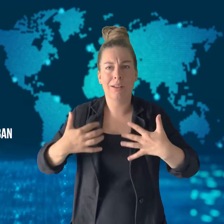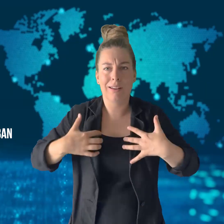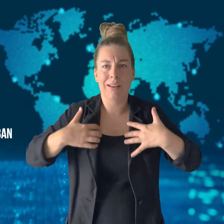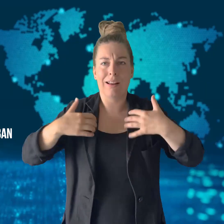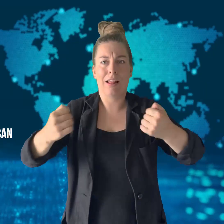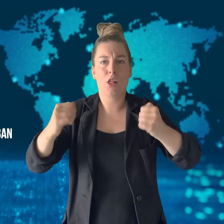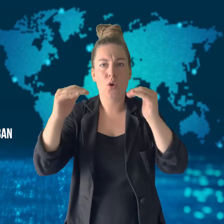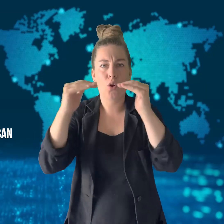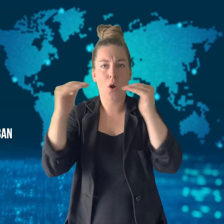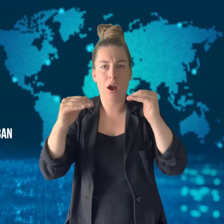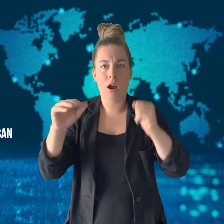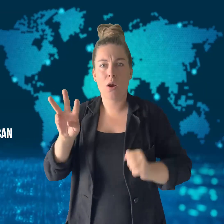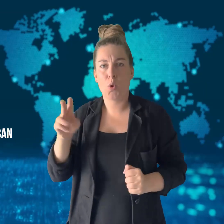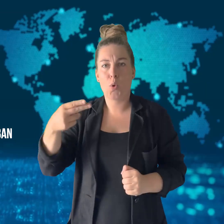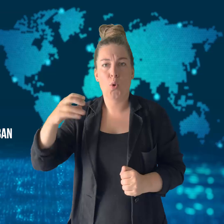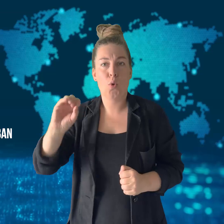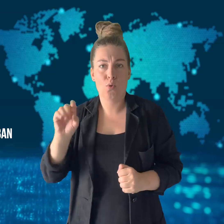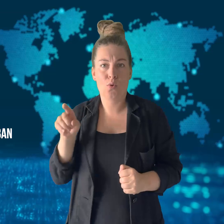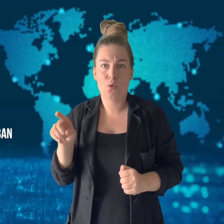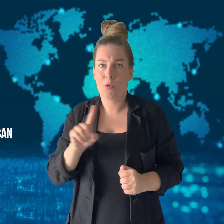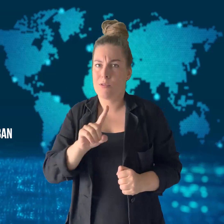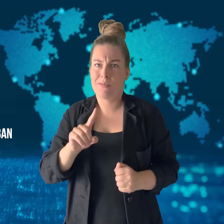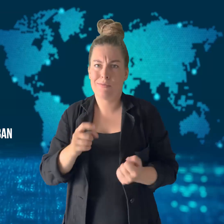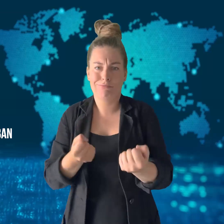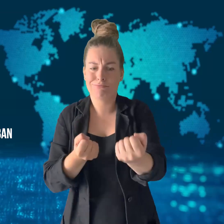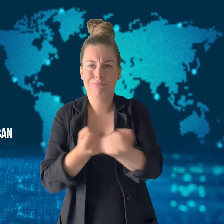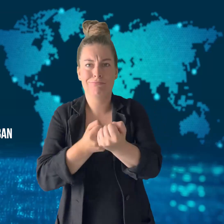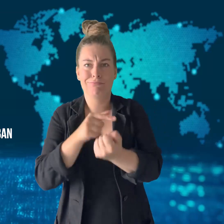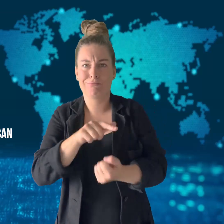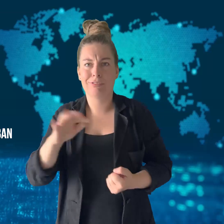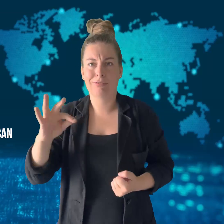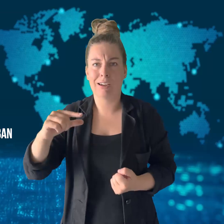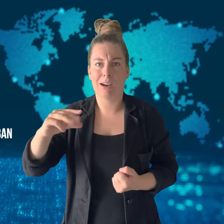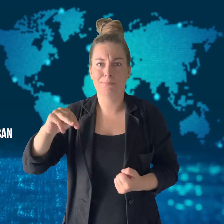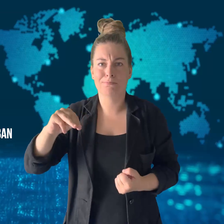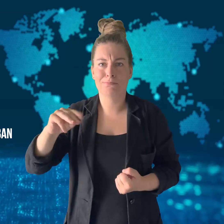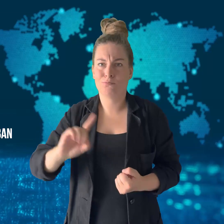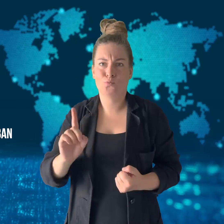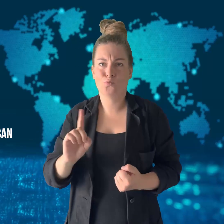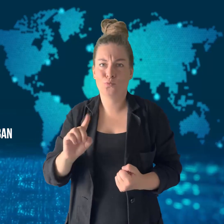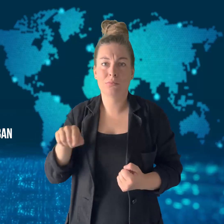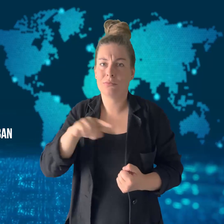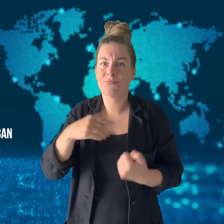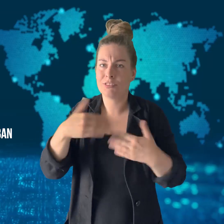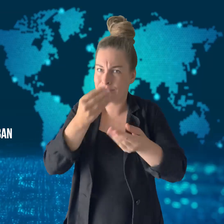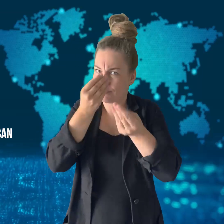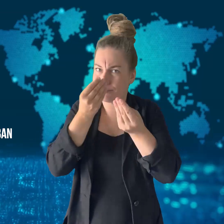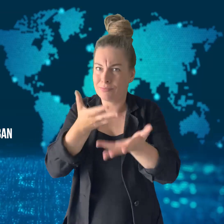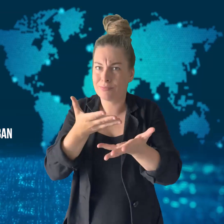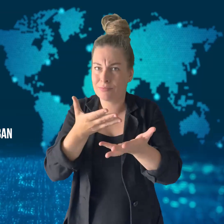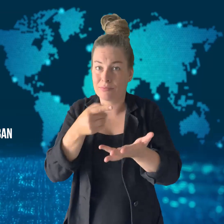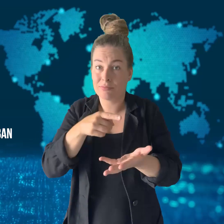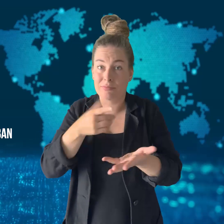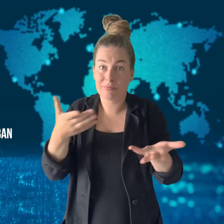The World Health Organization (WHO) opposes FGM, reporting that